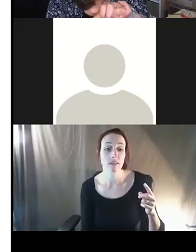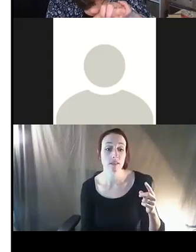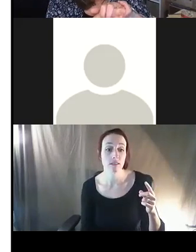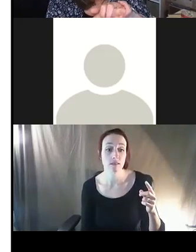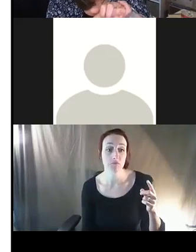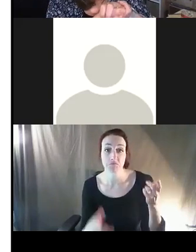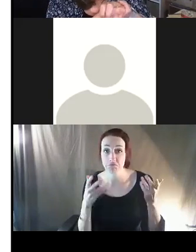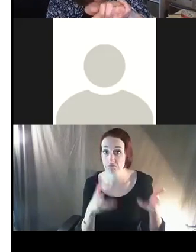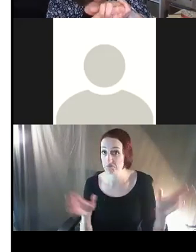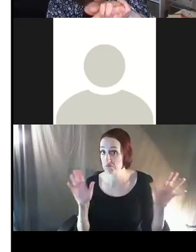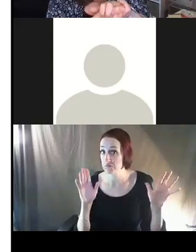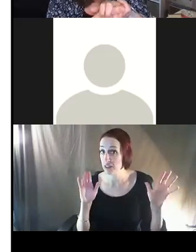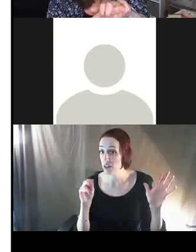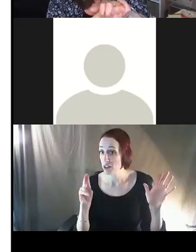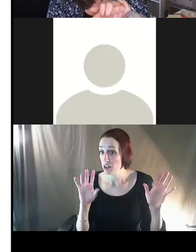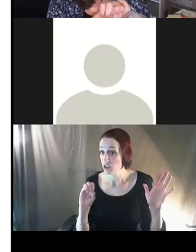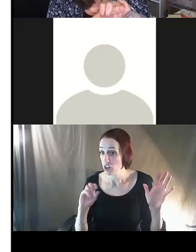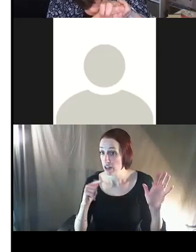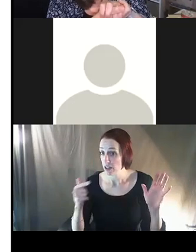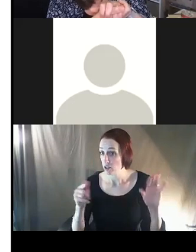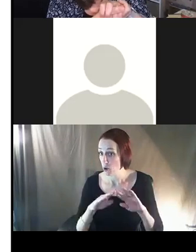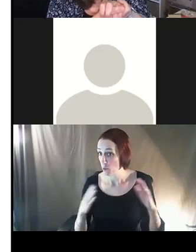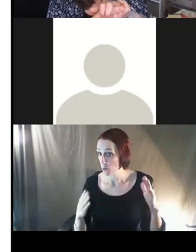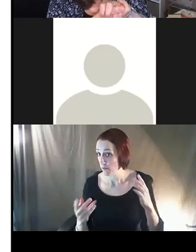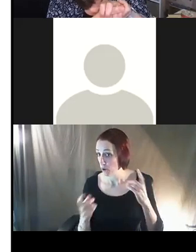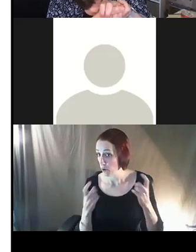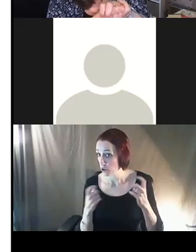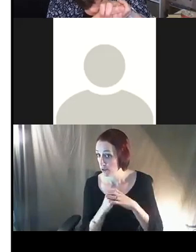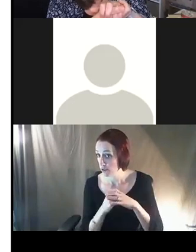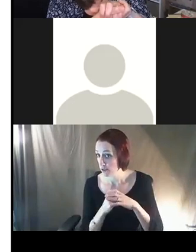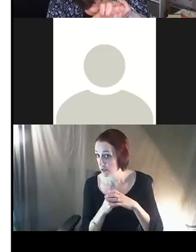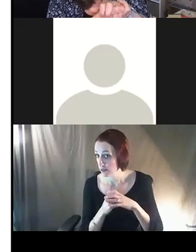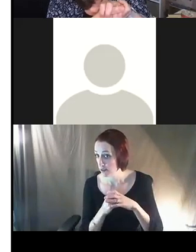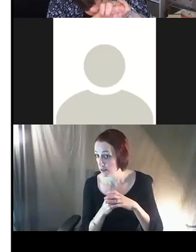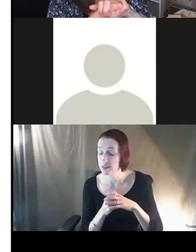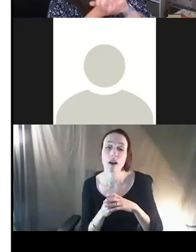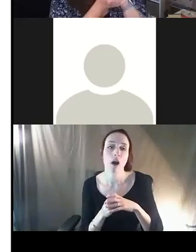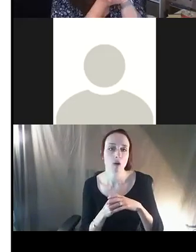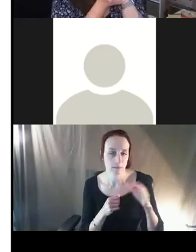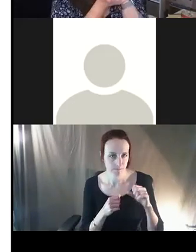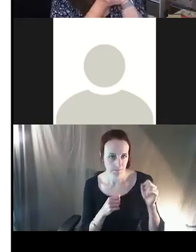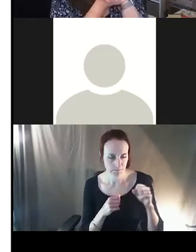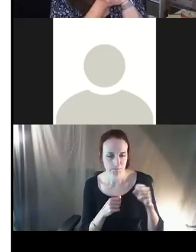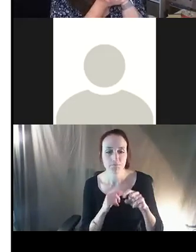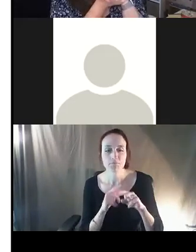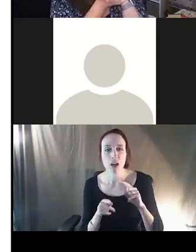Jennie, do we want to open this up for questions? Jennie Delisi: I want to take a moment because